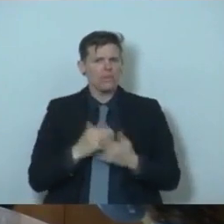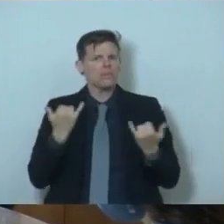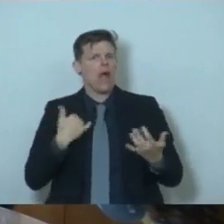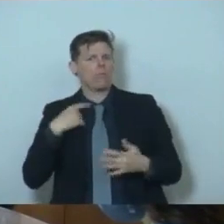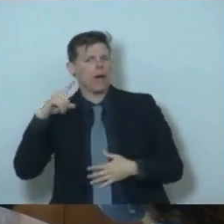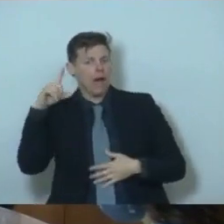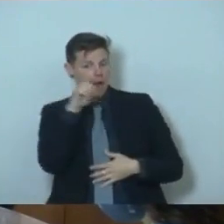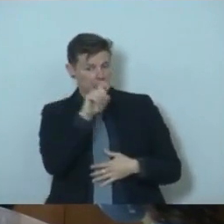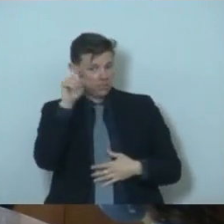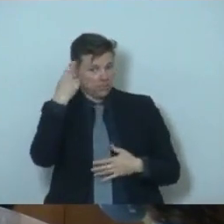THAT STORE THERE.